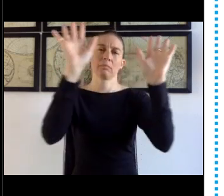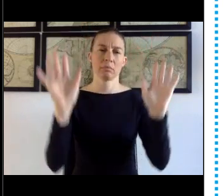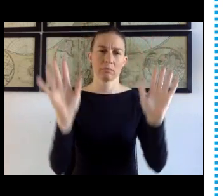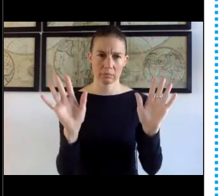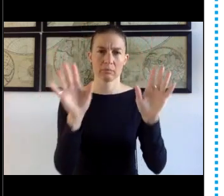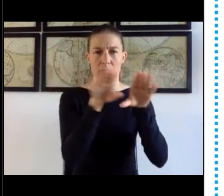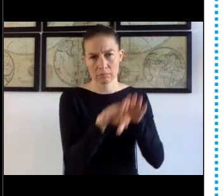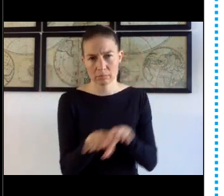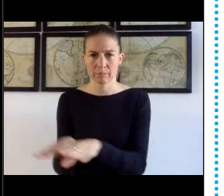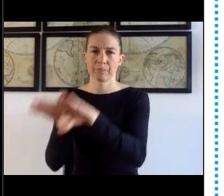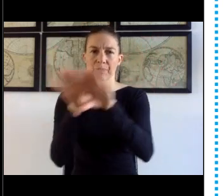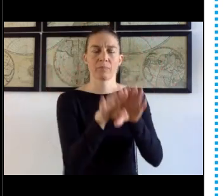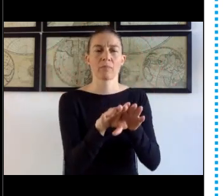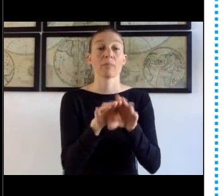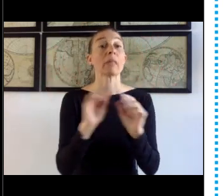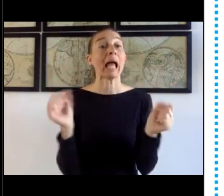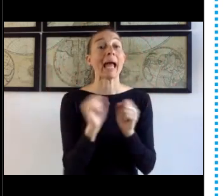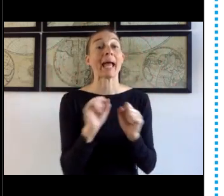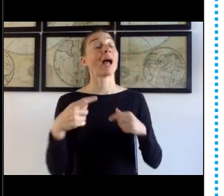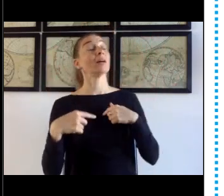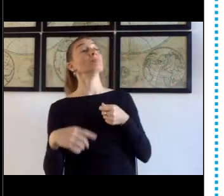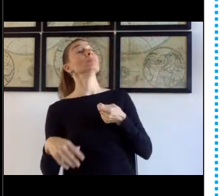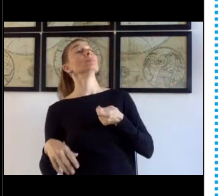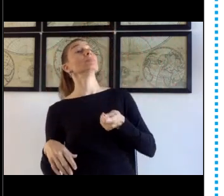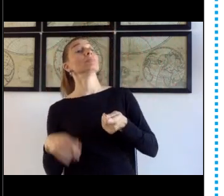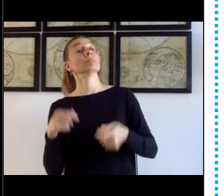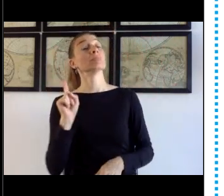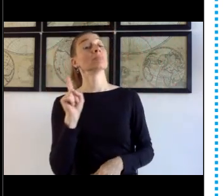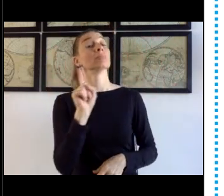they cannot be denied boarding because of lack of documentation, etc.